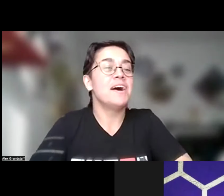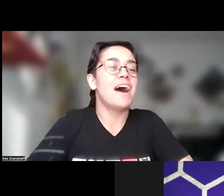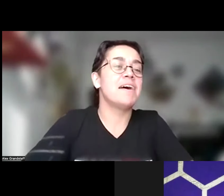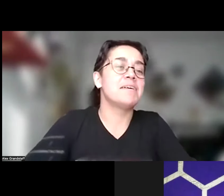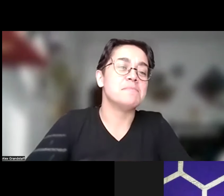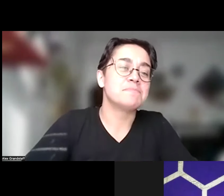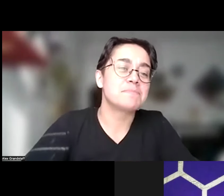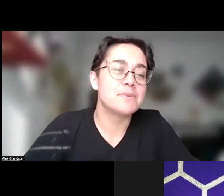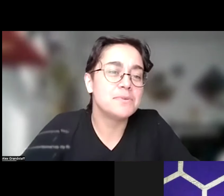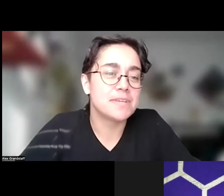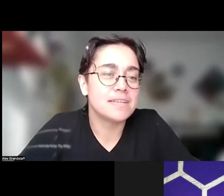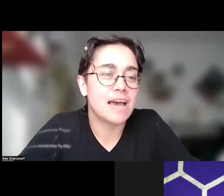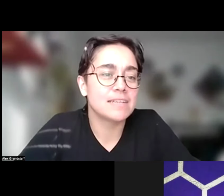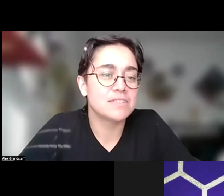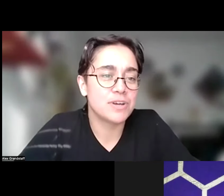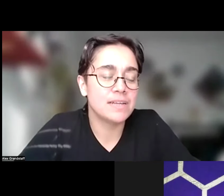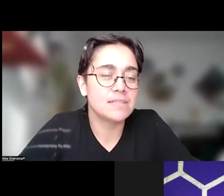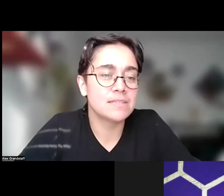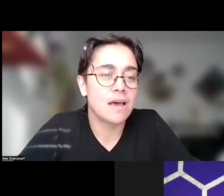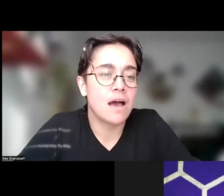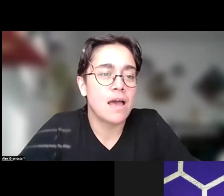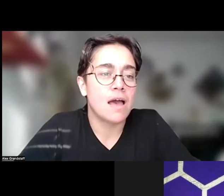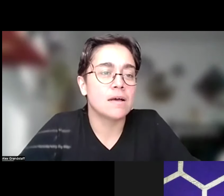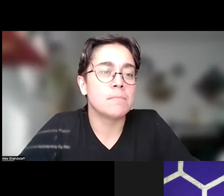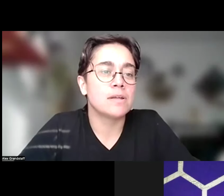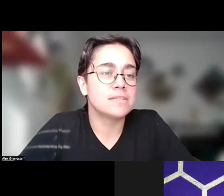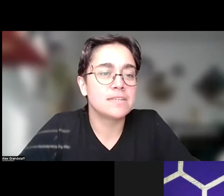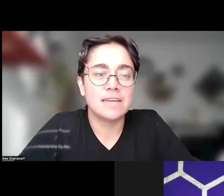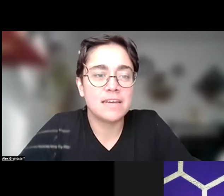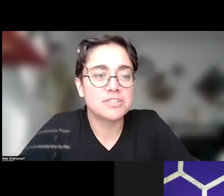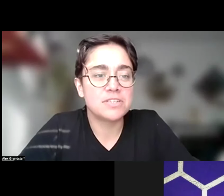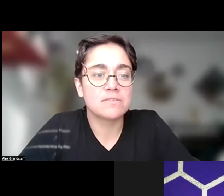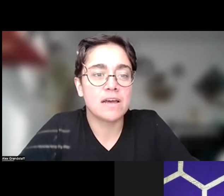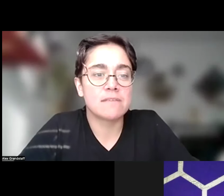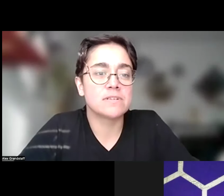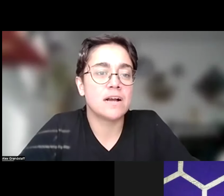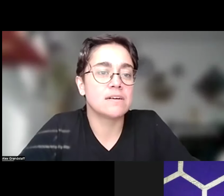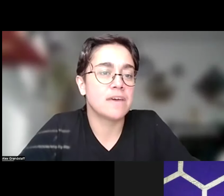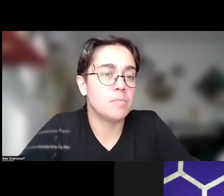We have Bit rebellious who says,